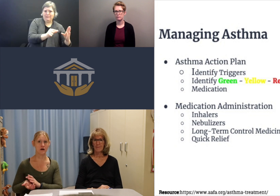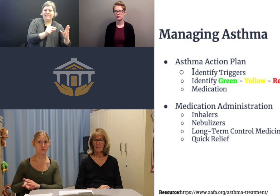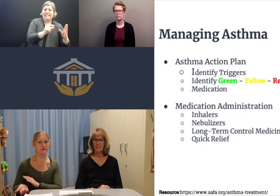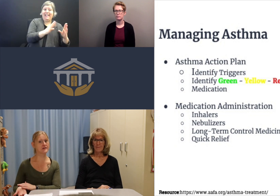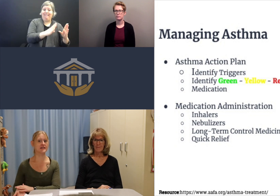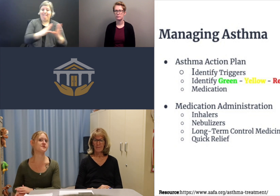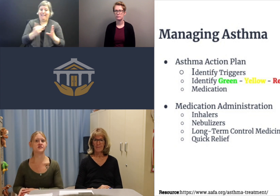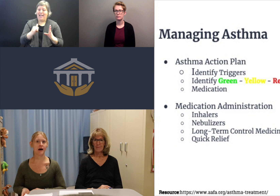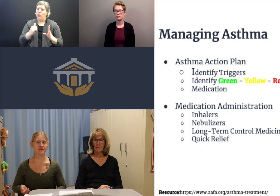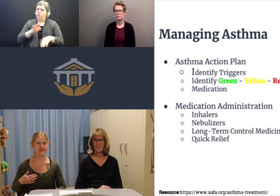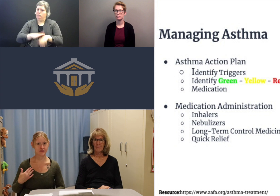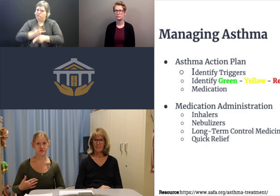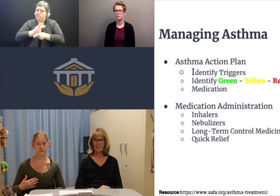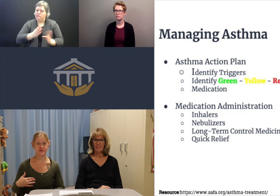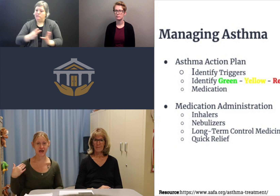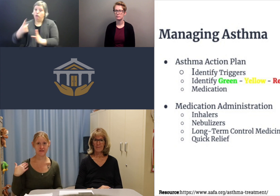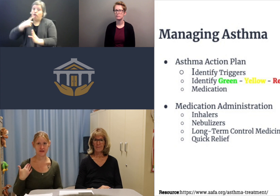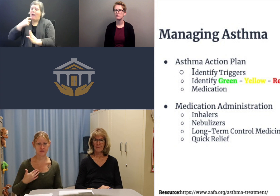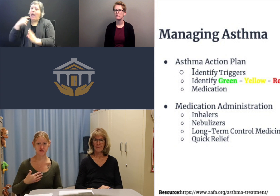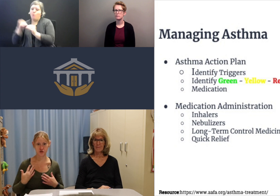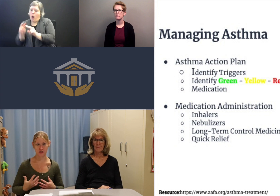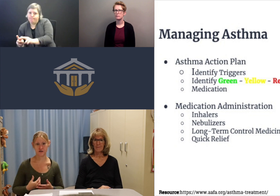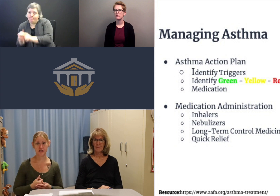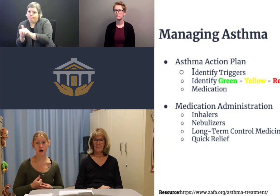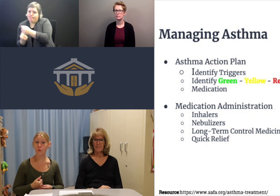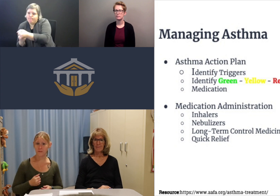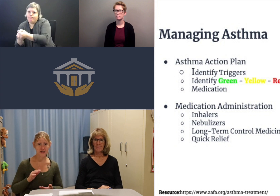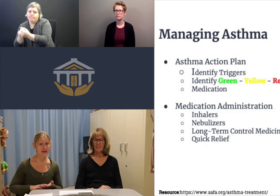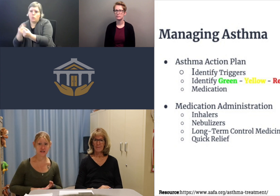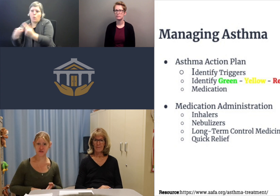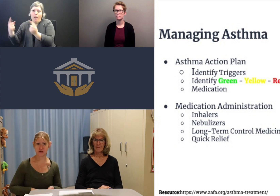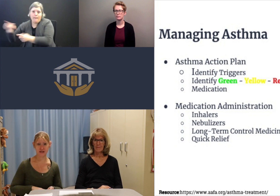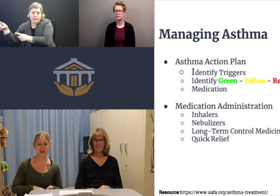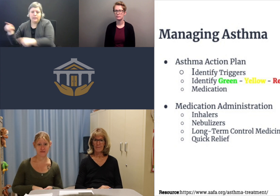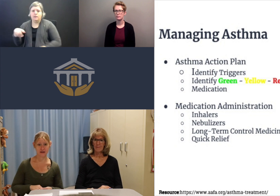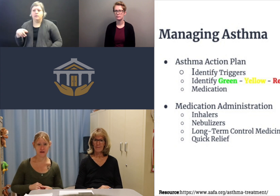we really need to be on top of these symptoms and these triggers. What medications are being given